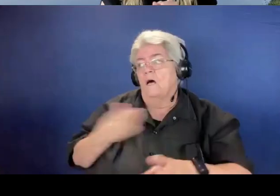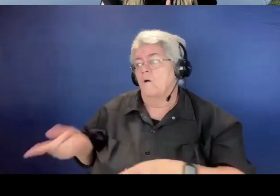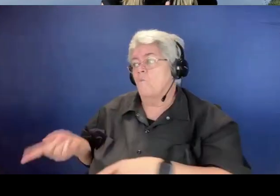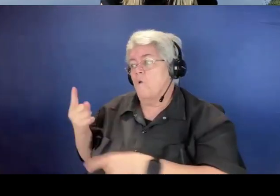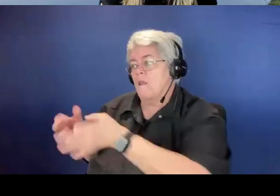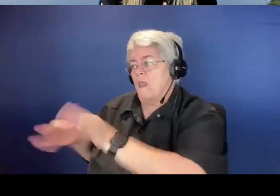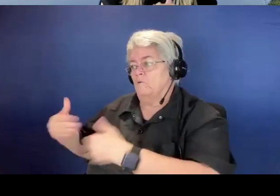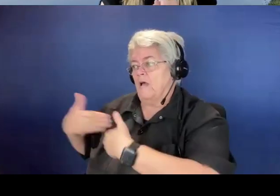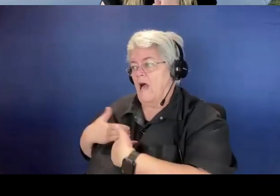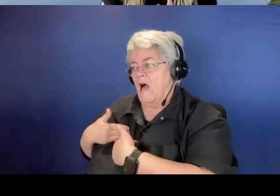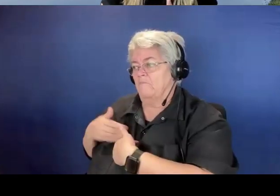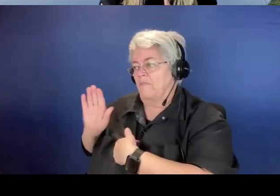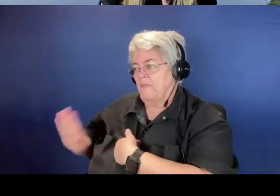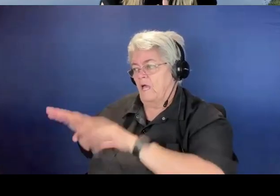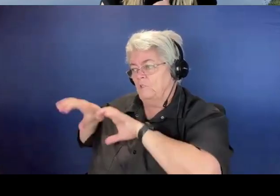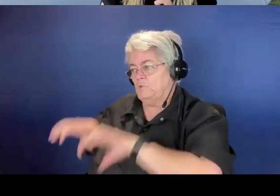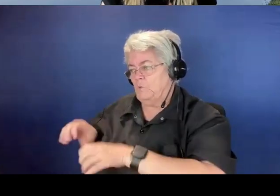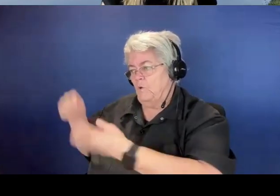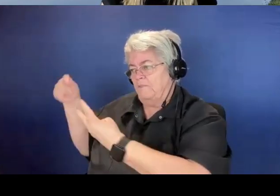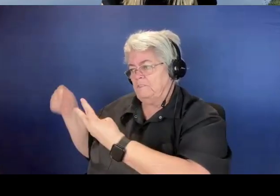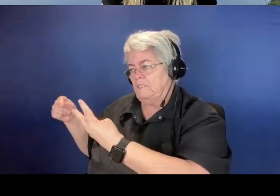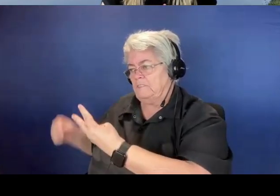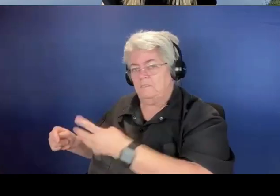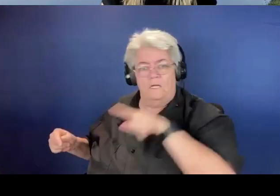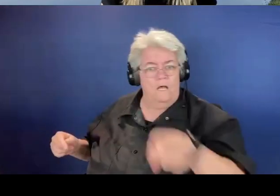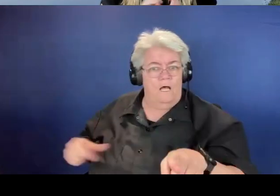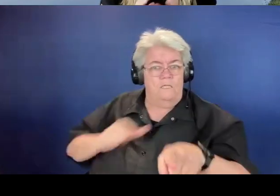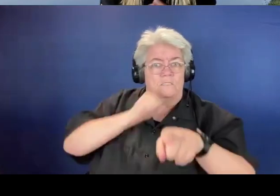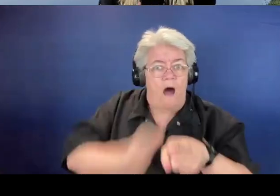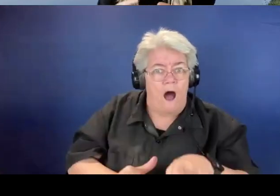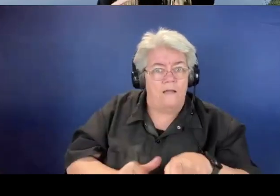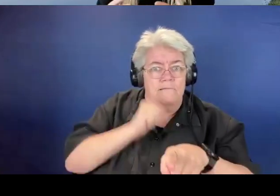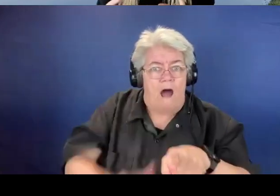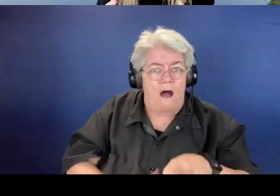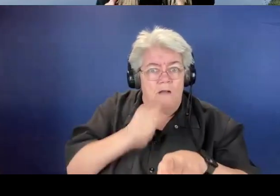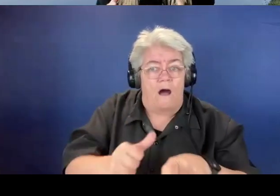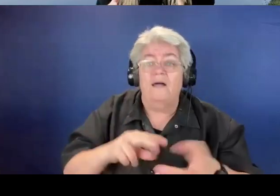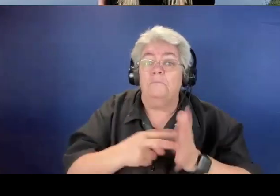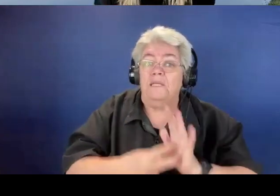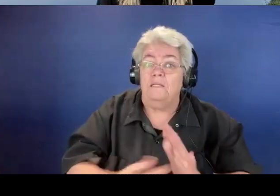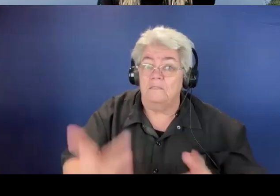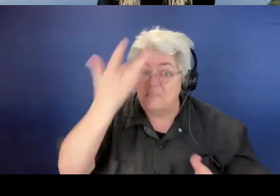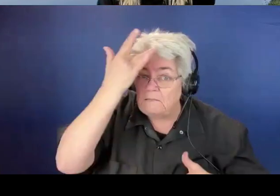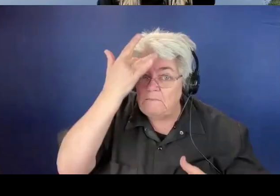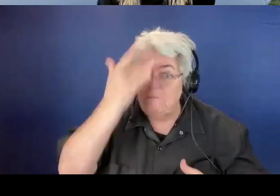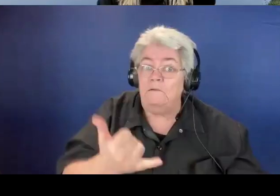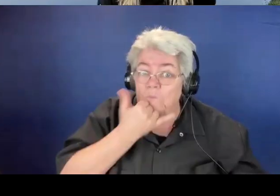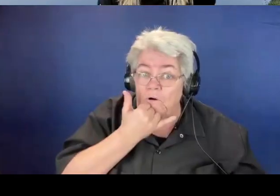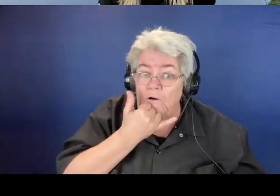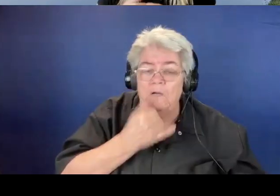But also, we need to not assume that all differences that we see are typical